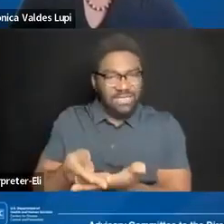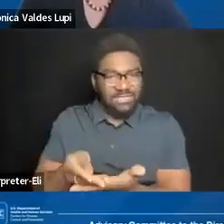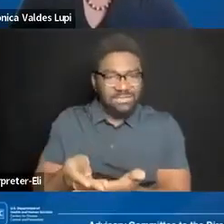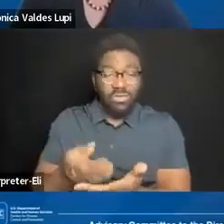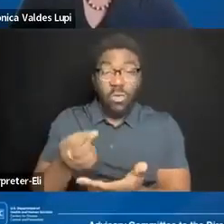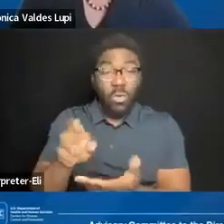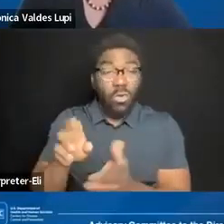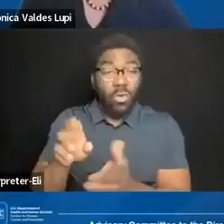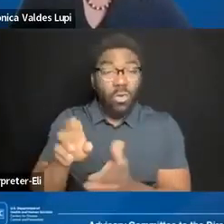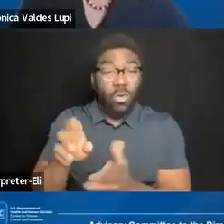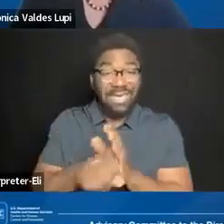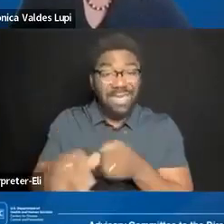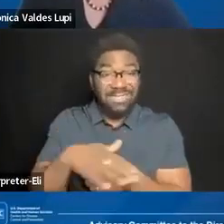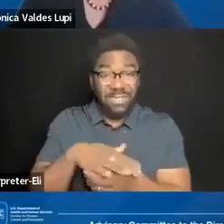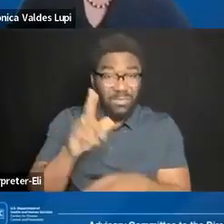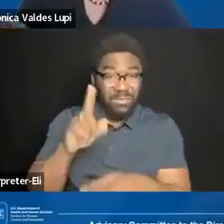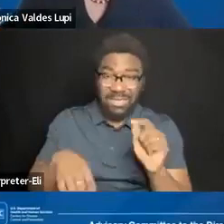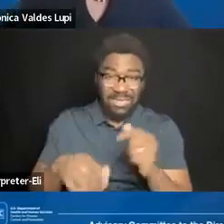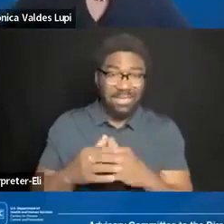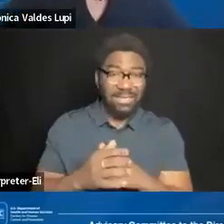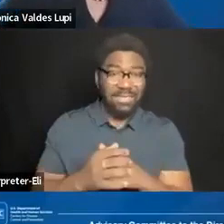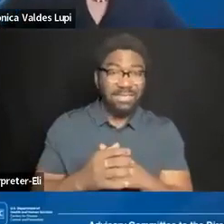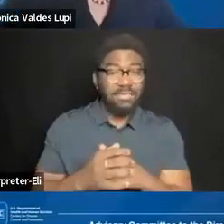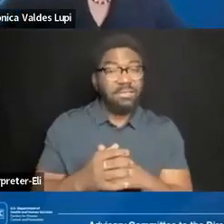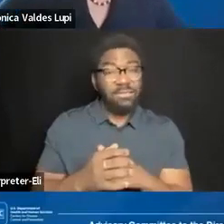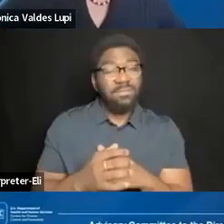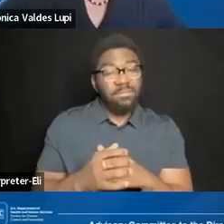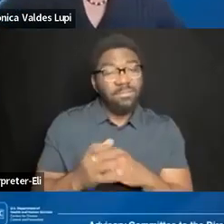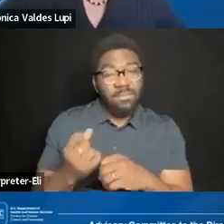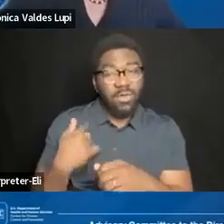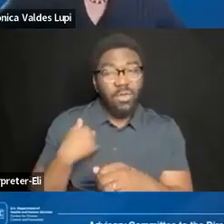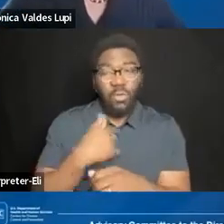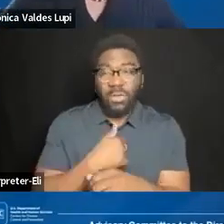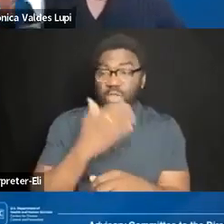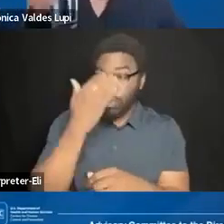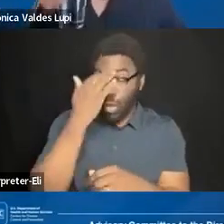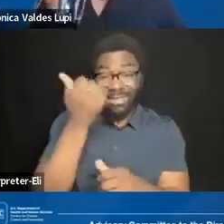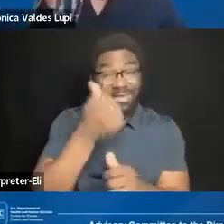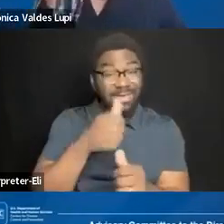And so we know that any way that we can do this, that, you know,